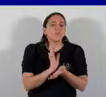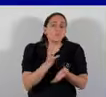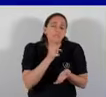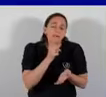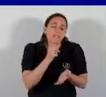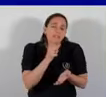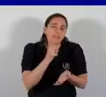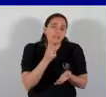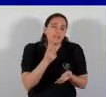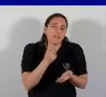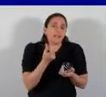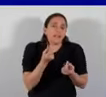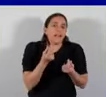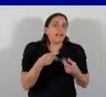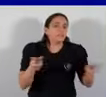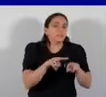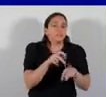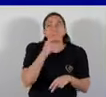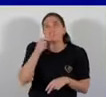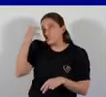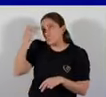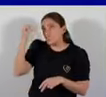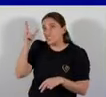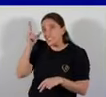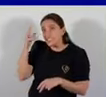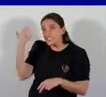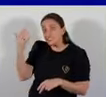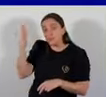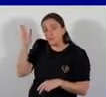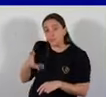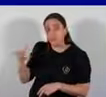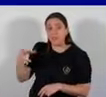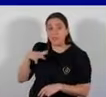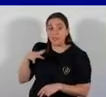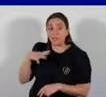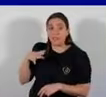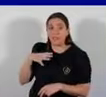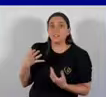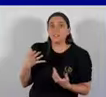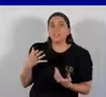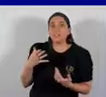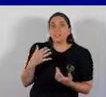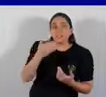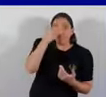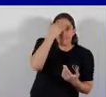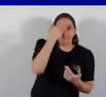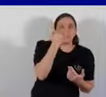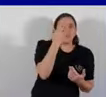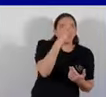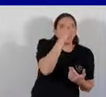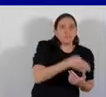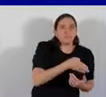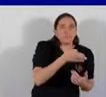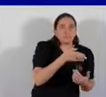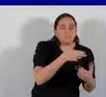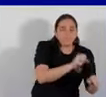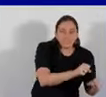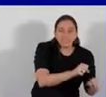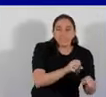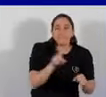A fairly particular definition of waste Because if it is 85 percent it is like it is a too large number to call it waste